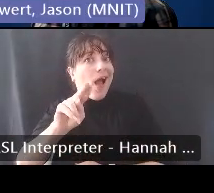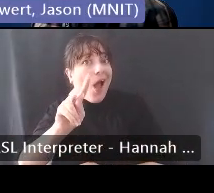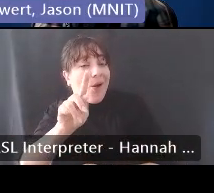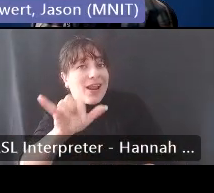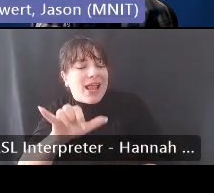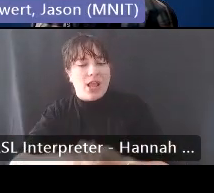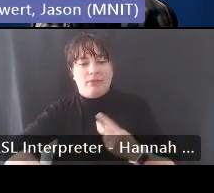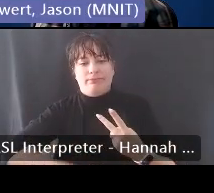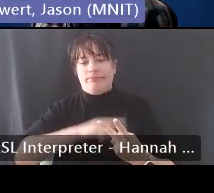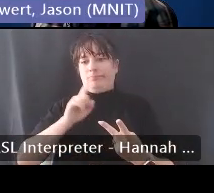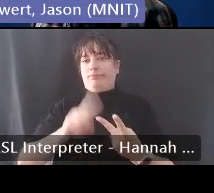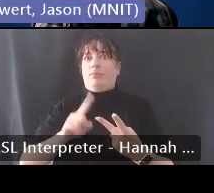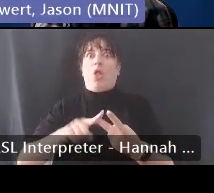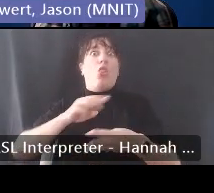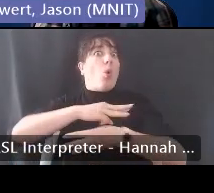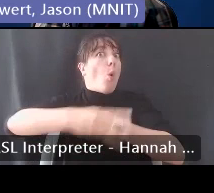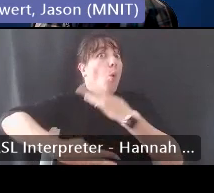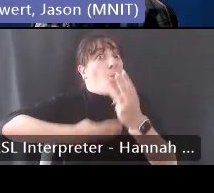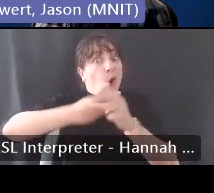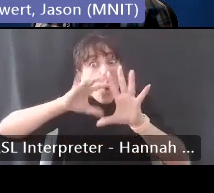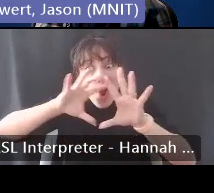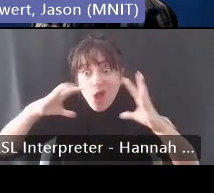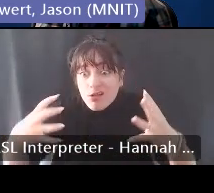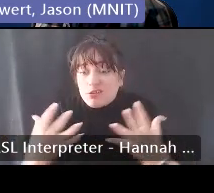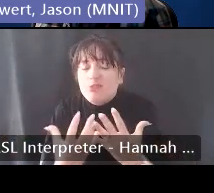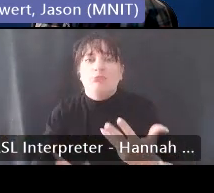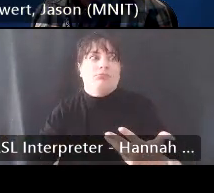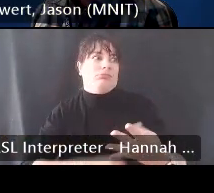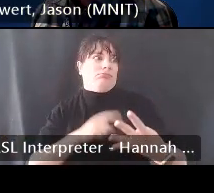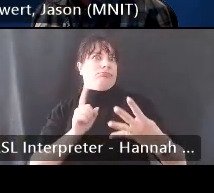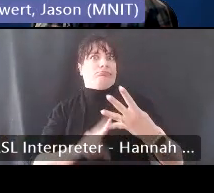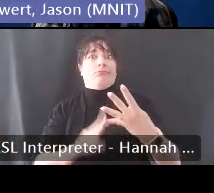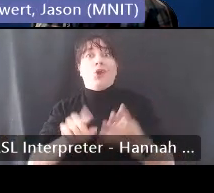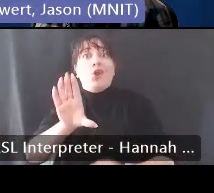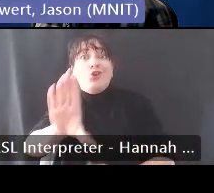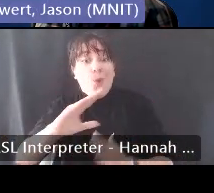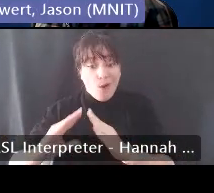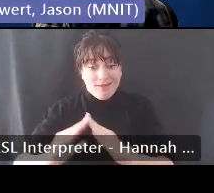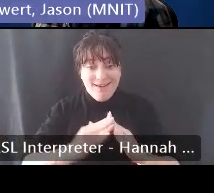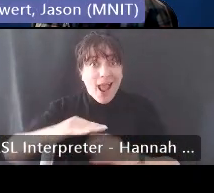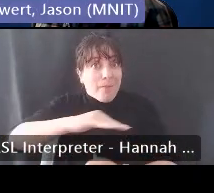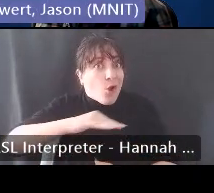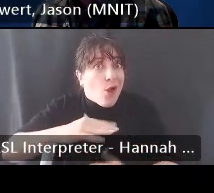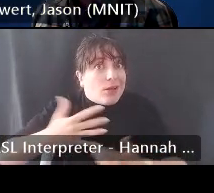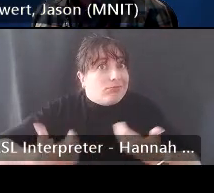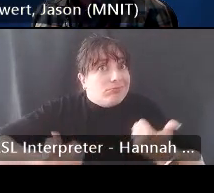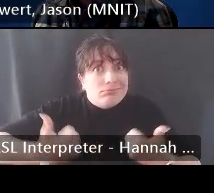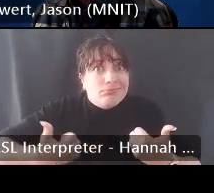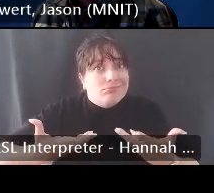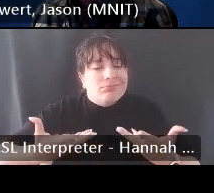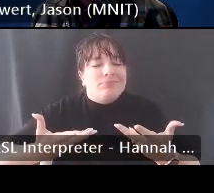you can have a map of your neighborhood. And how do we communicate that?